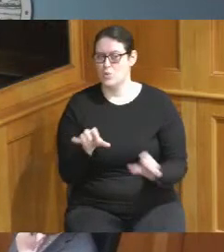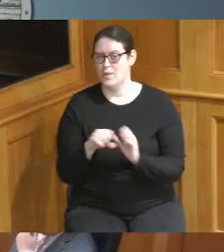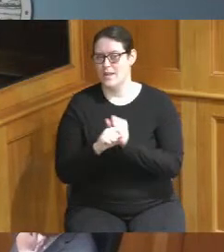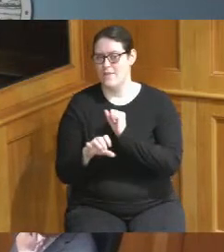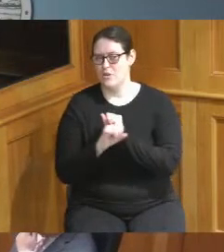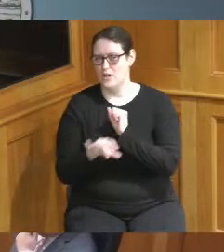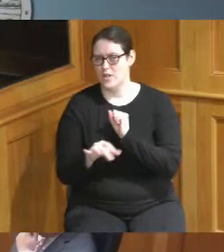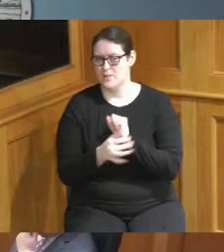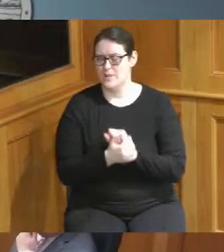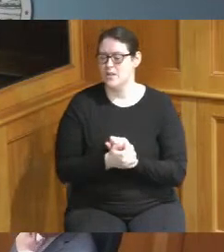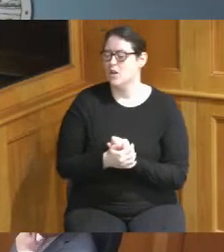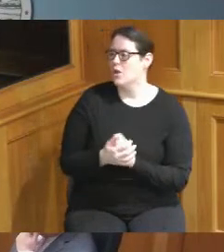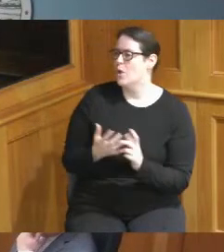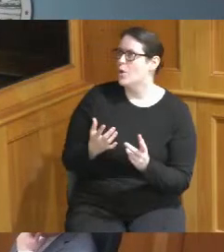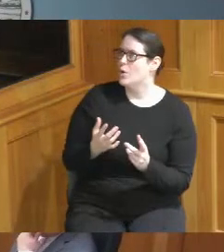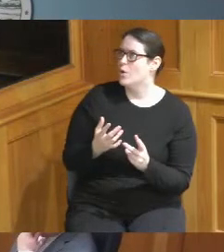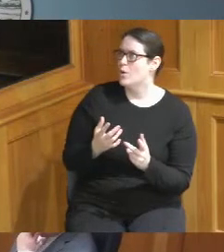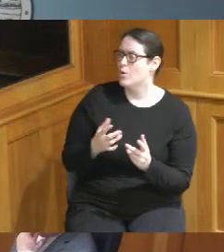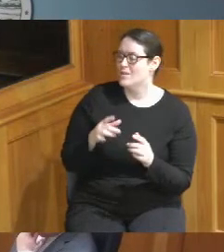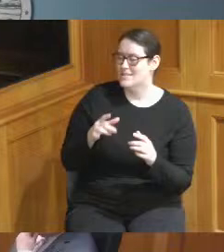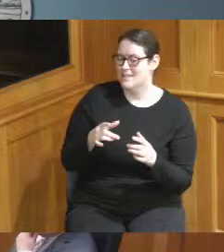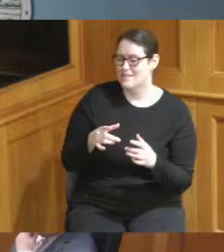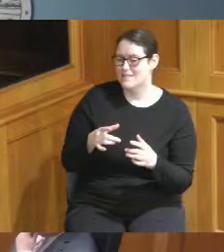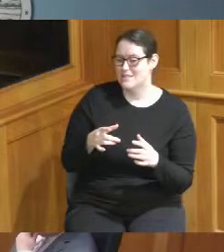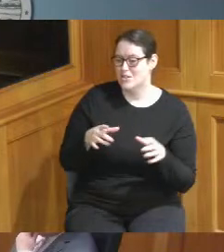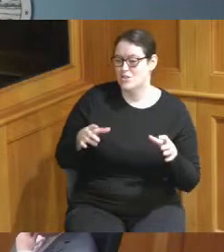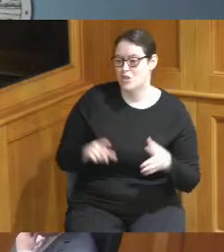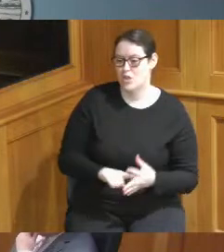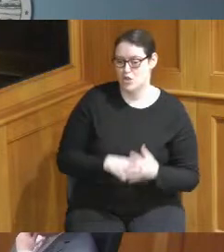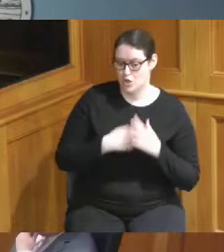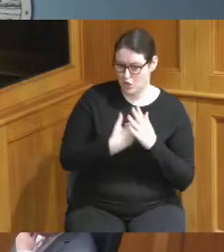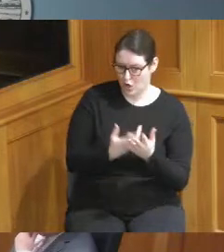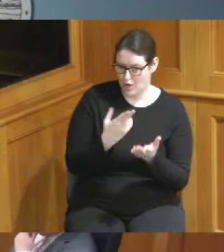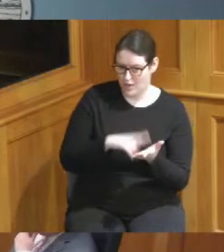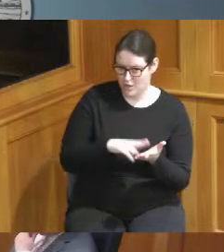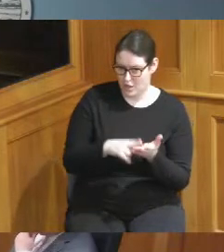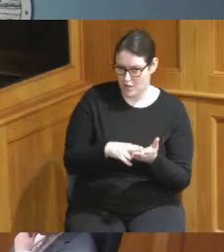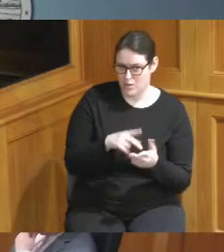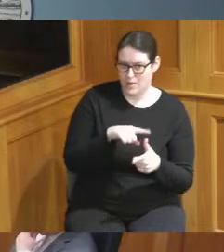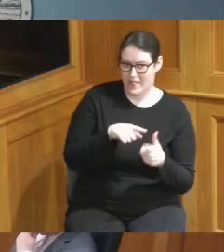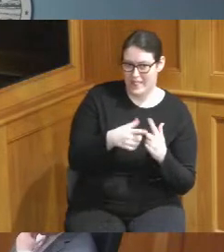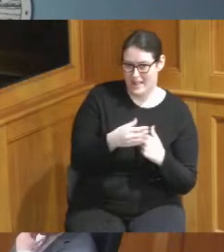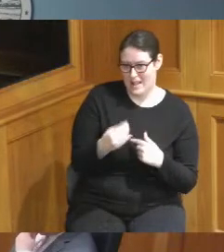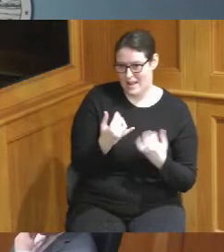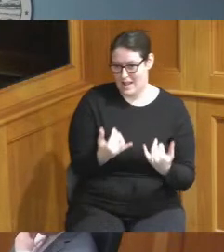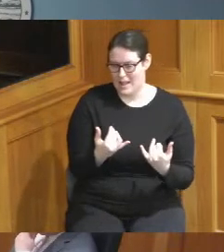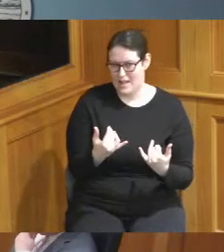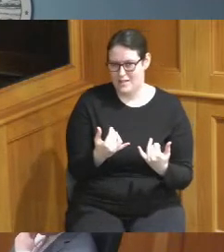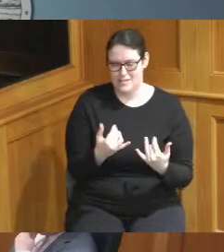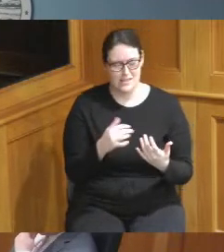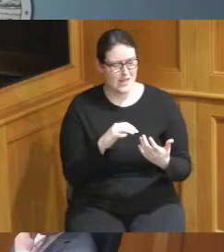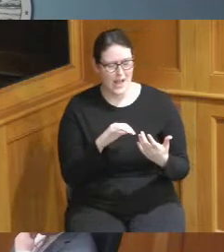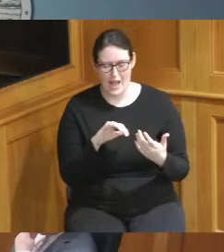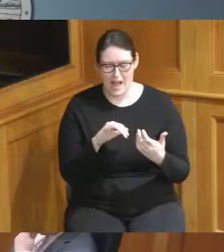relates to capital improvements that are necessary versus operating protocols for where they actually